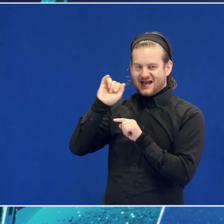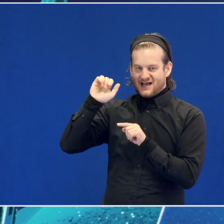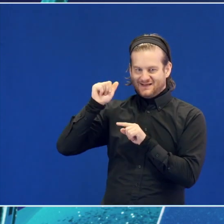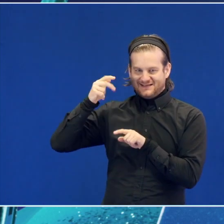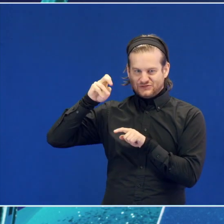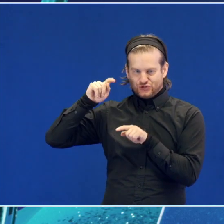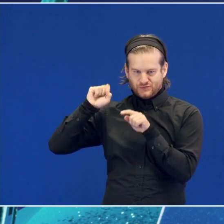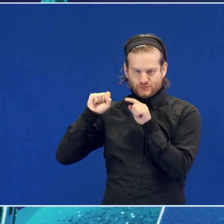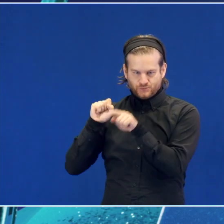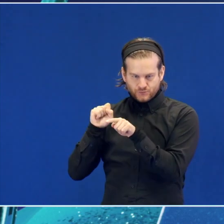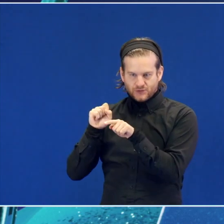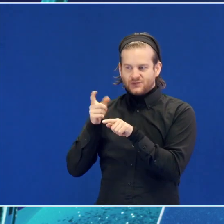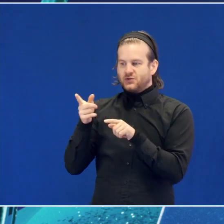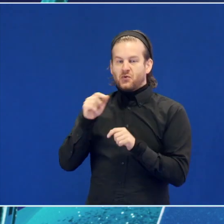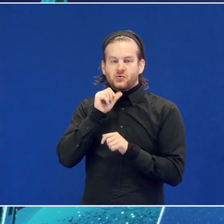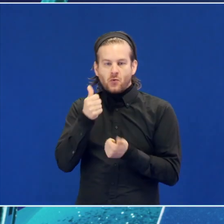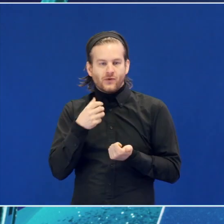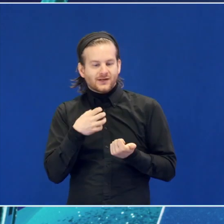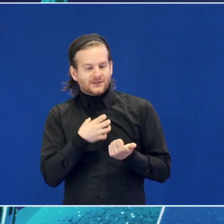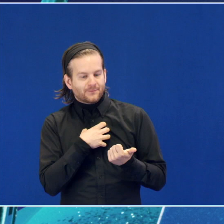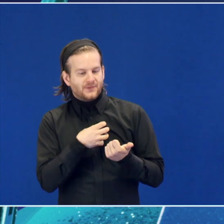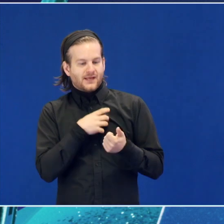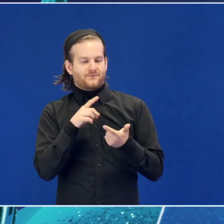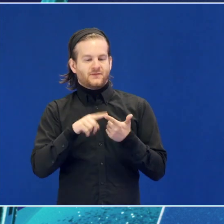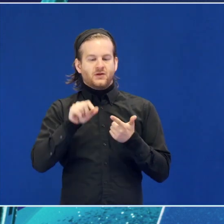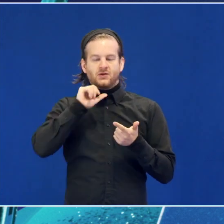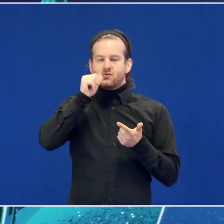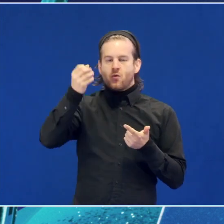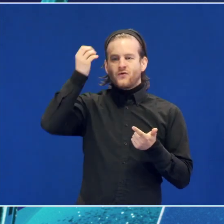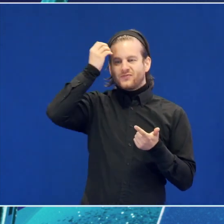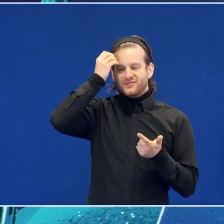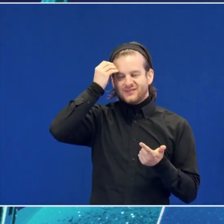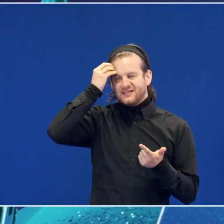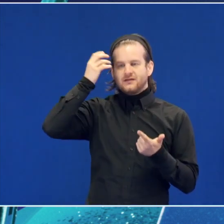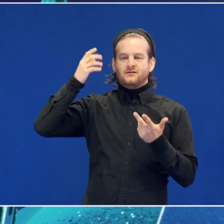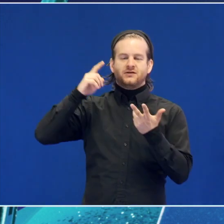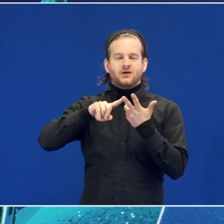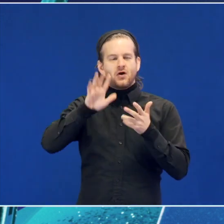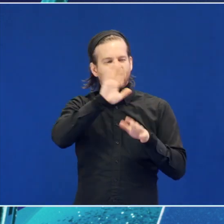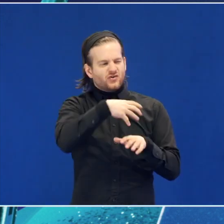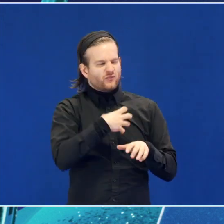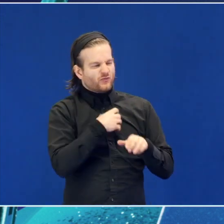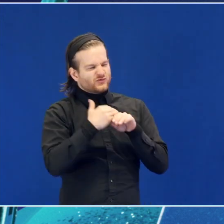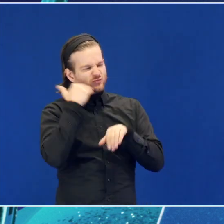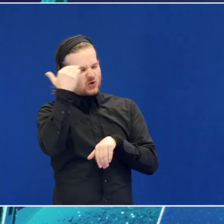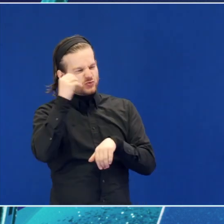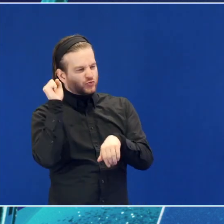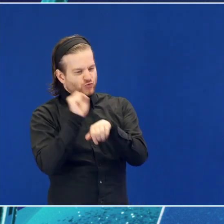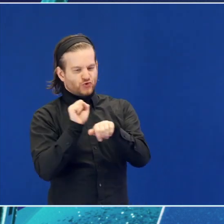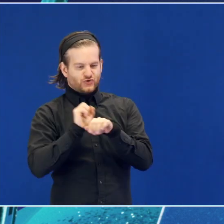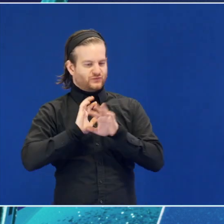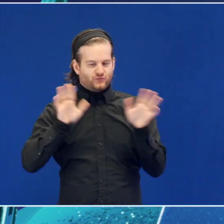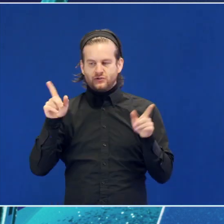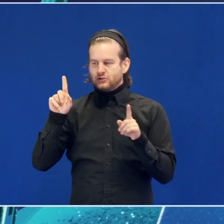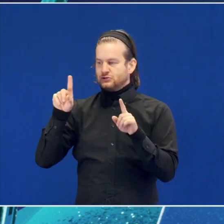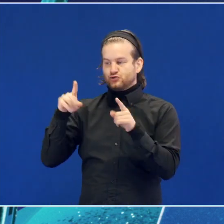They don't say, "No, that's too much work," or, "I don't know how to do that," whatever, they just -- they do it. And the better the context you give them